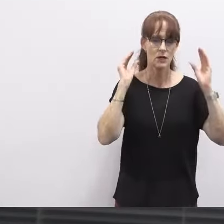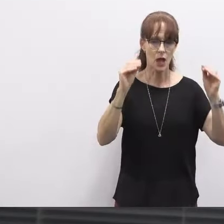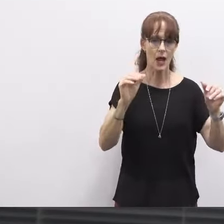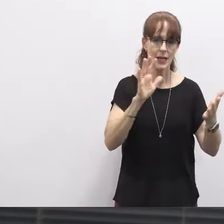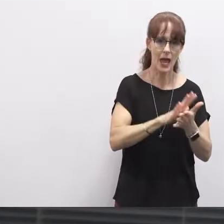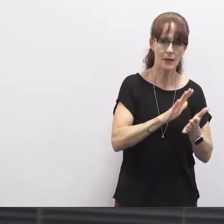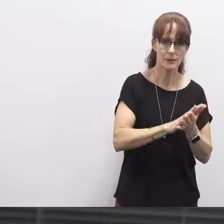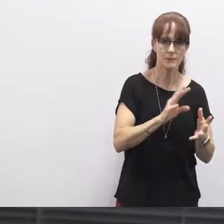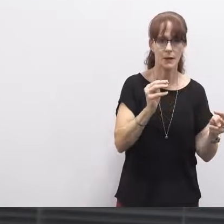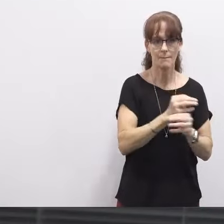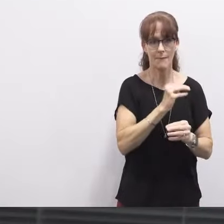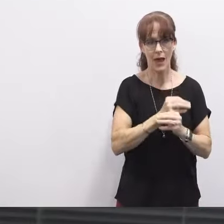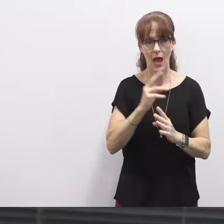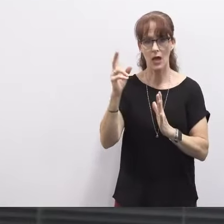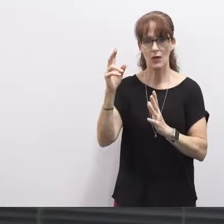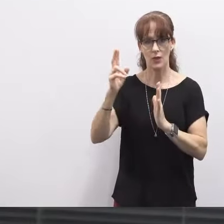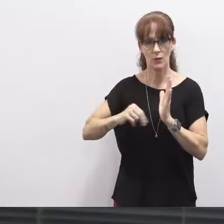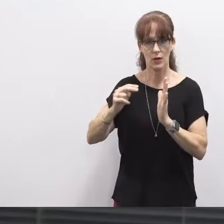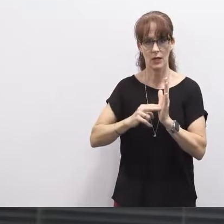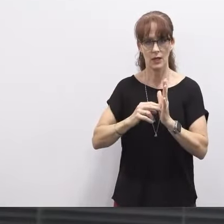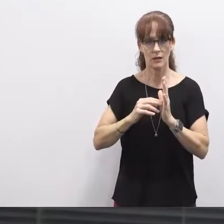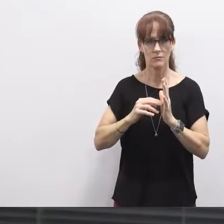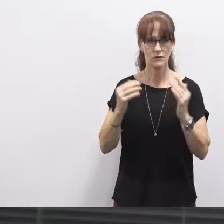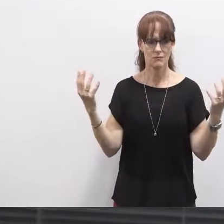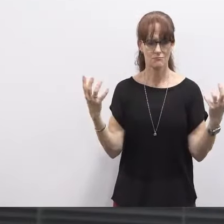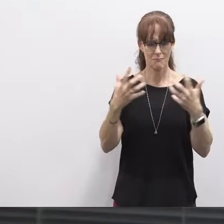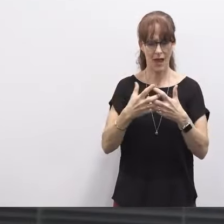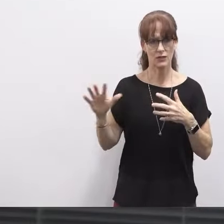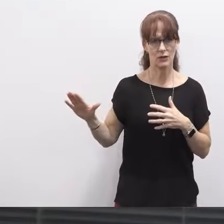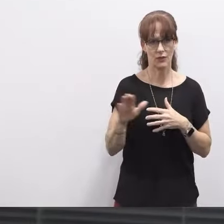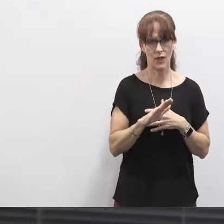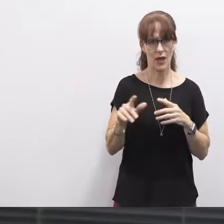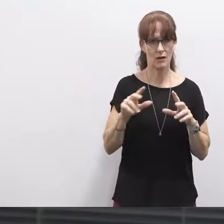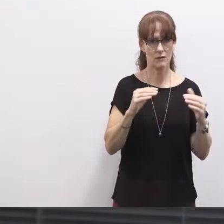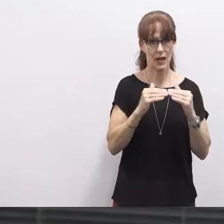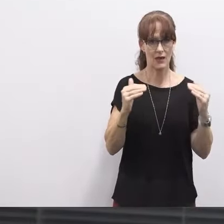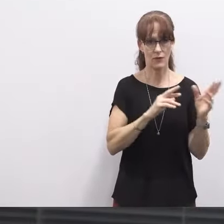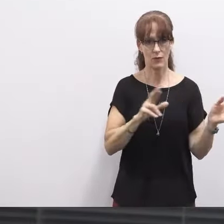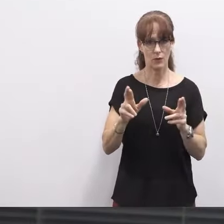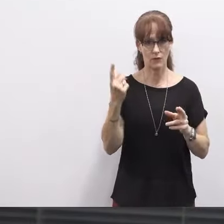they're given materials suitable to their level of readiness for this material.